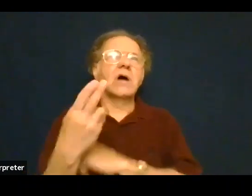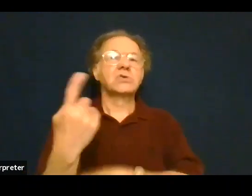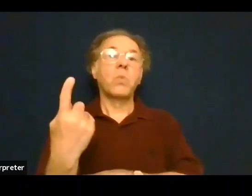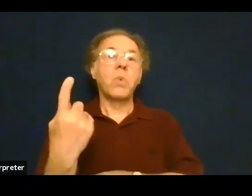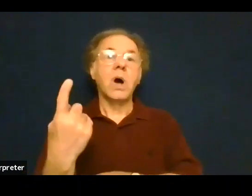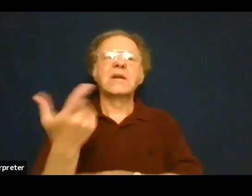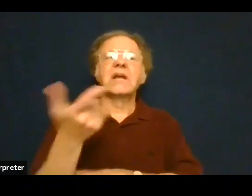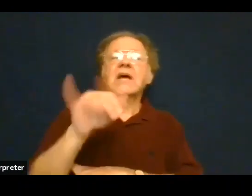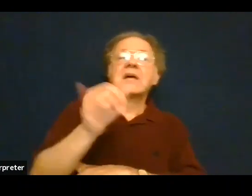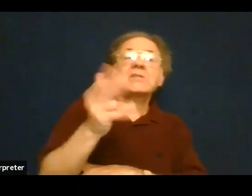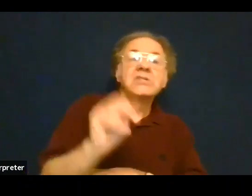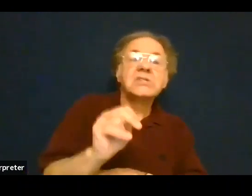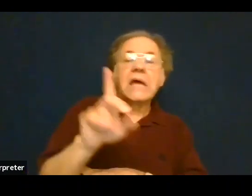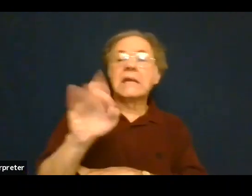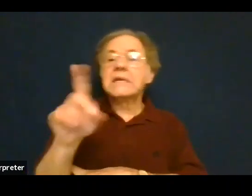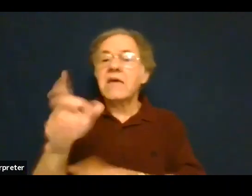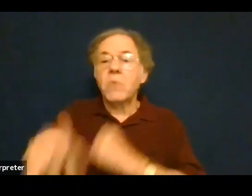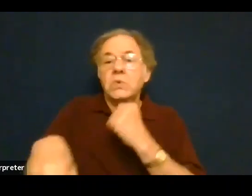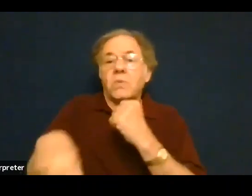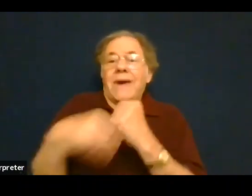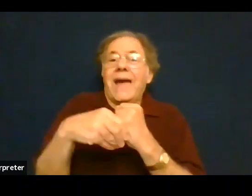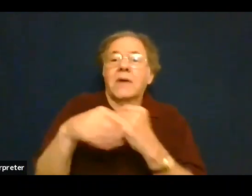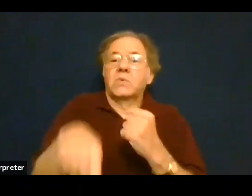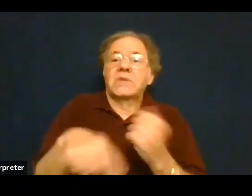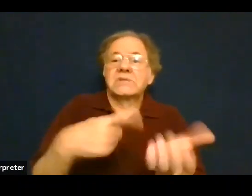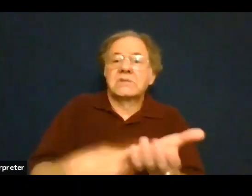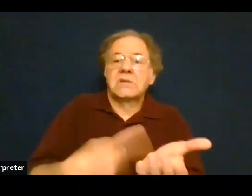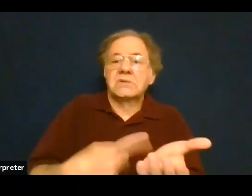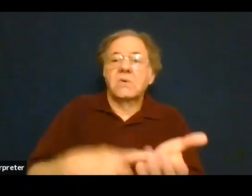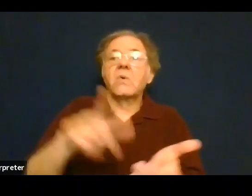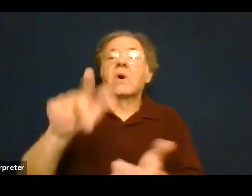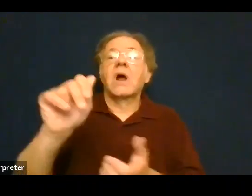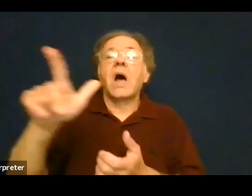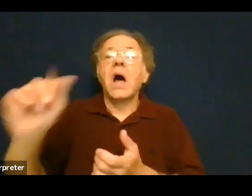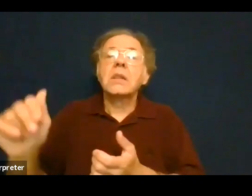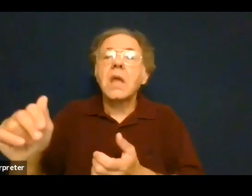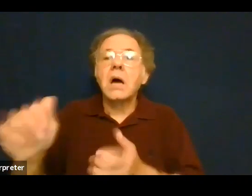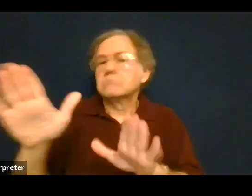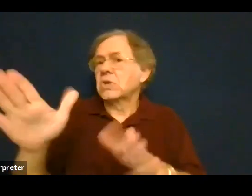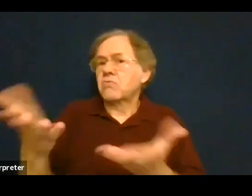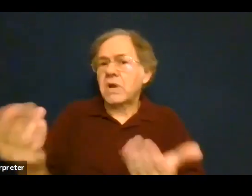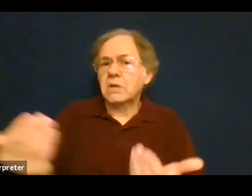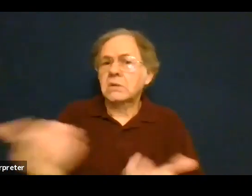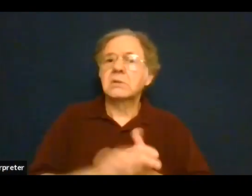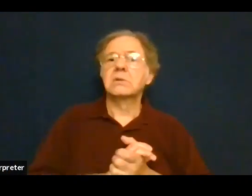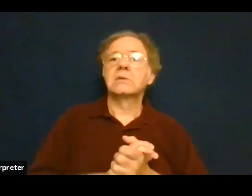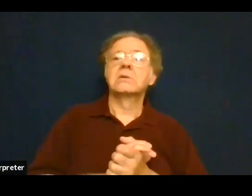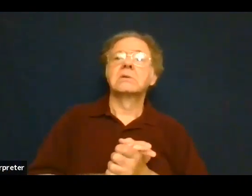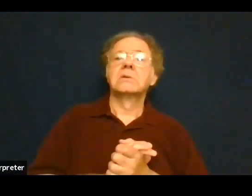you'd like to add to this discussion, or Alaa, that would be great.